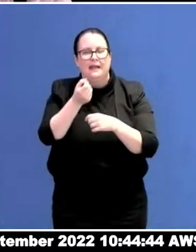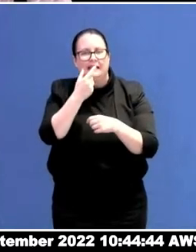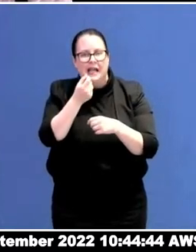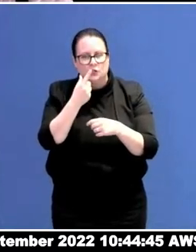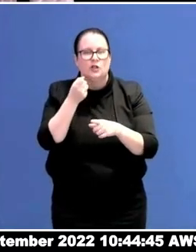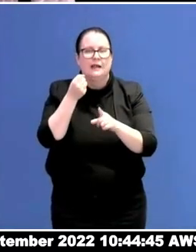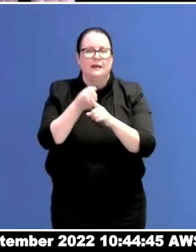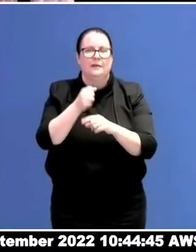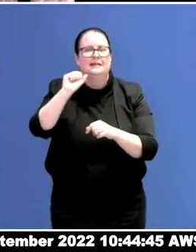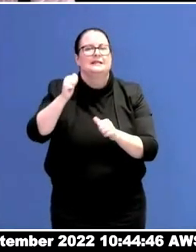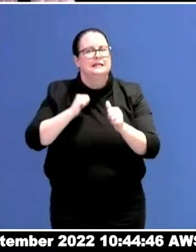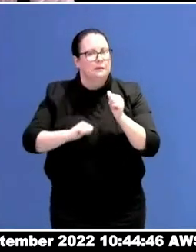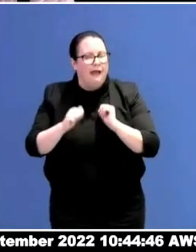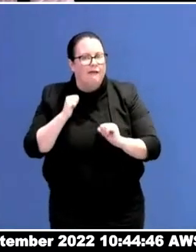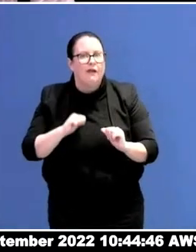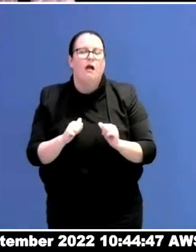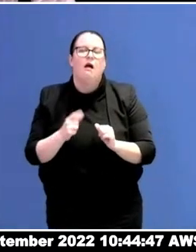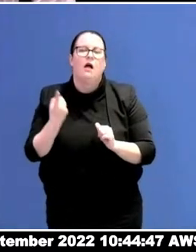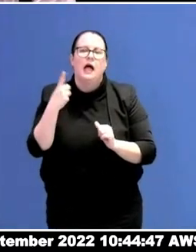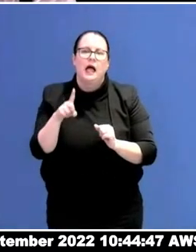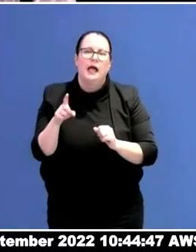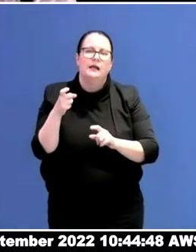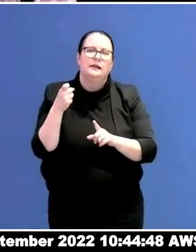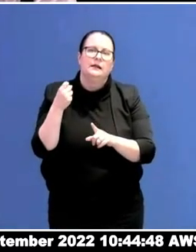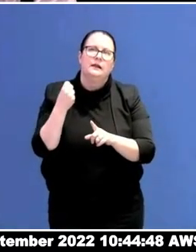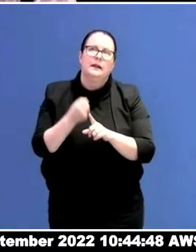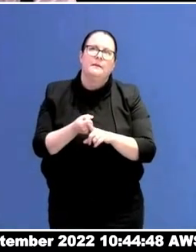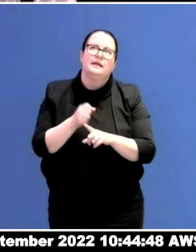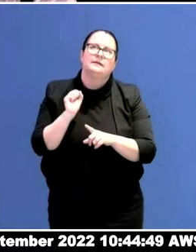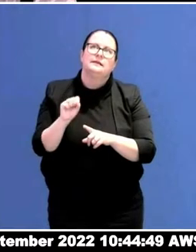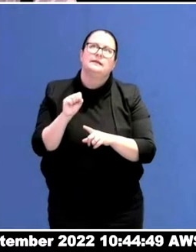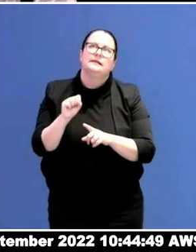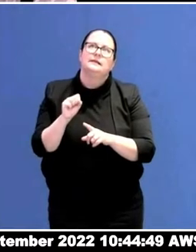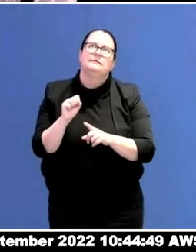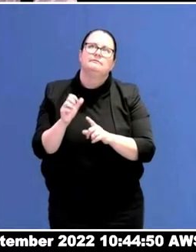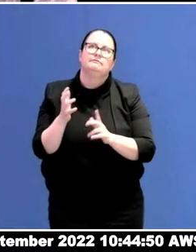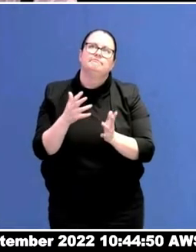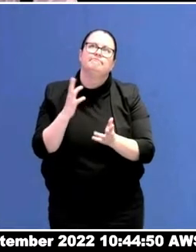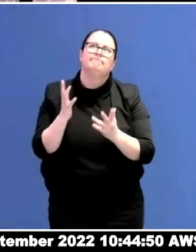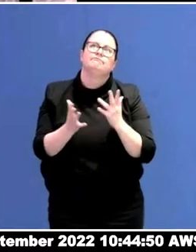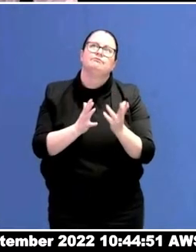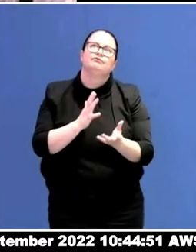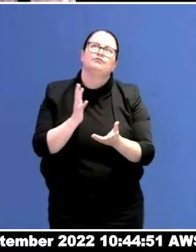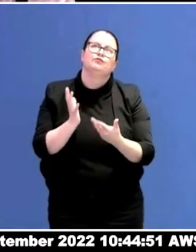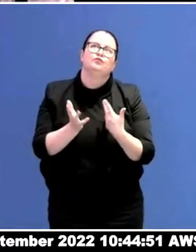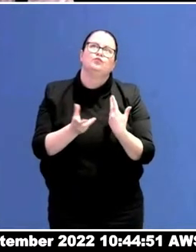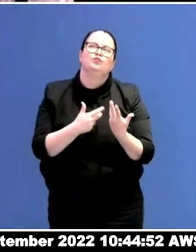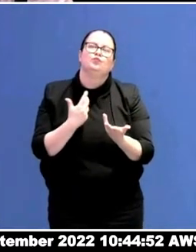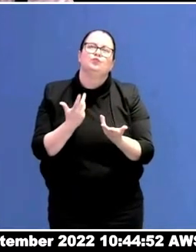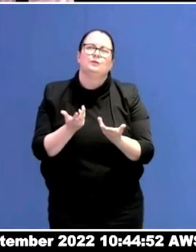as far as his behaviours and just the way, I guess, he was.